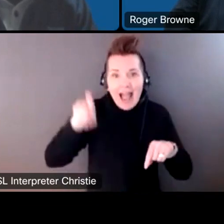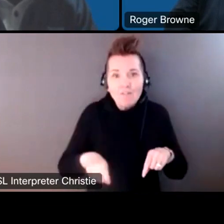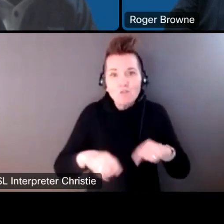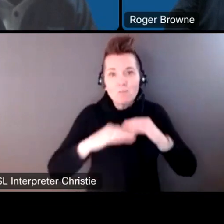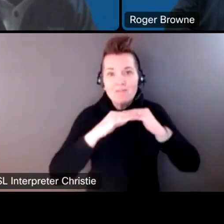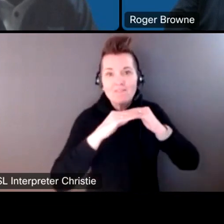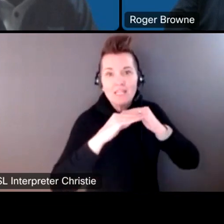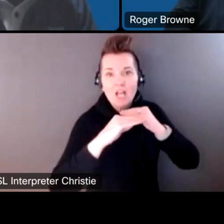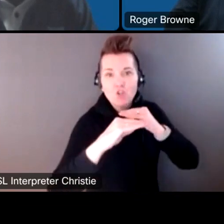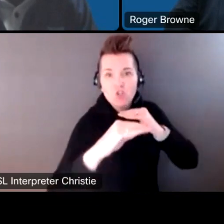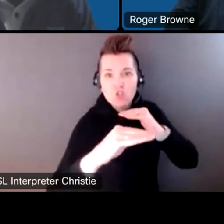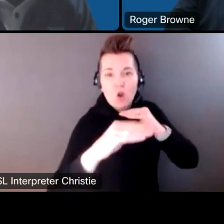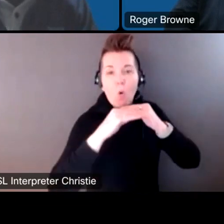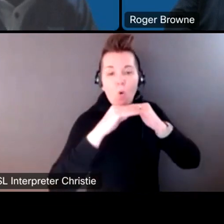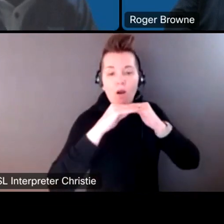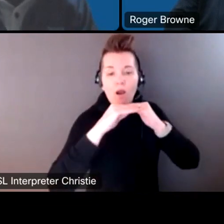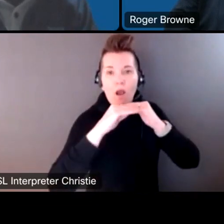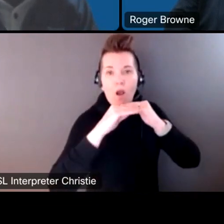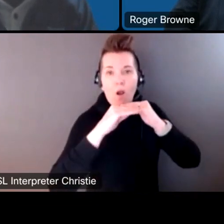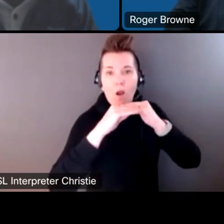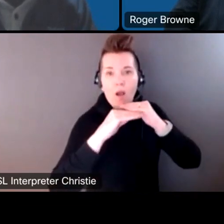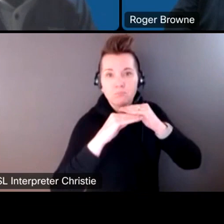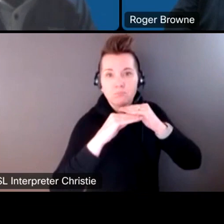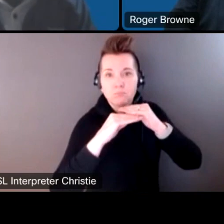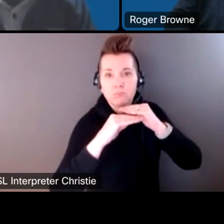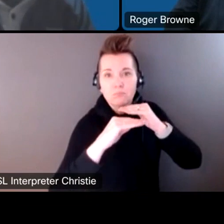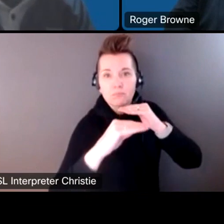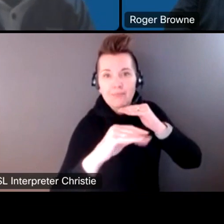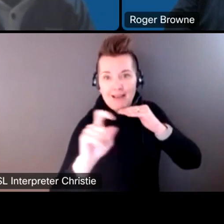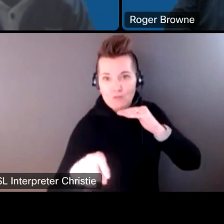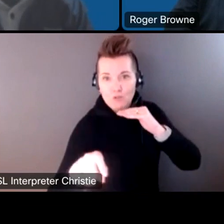It's written on the contracts, and I think it's some housekeeping we have to do on our side.